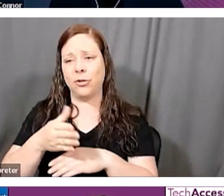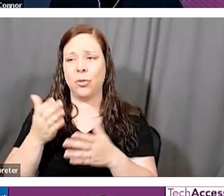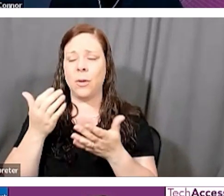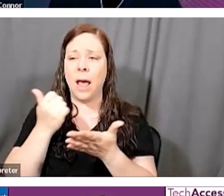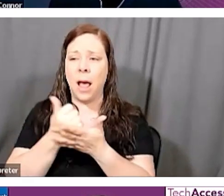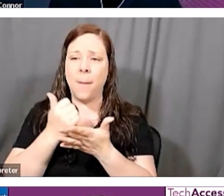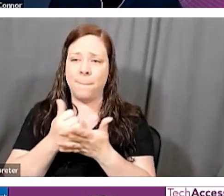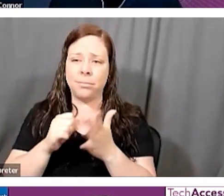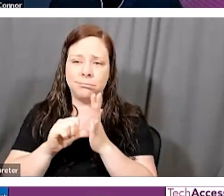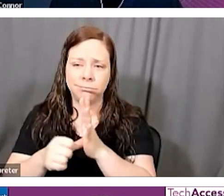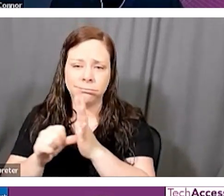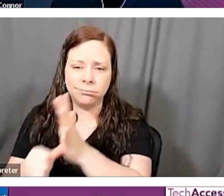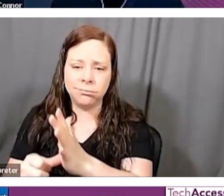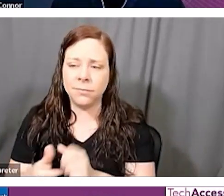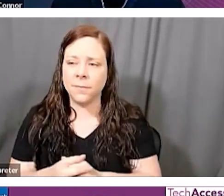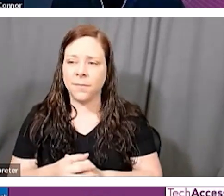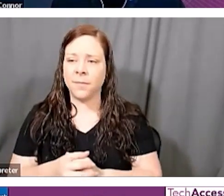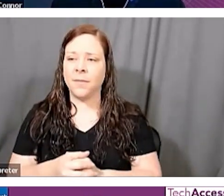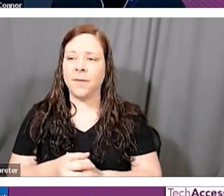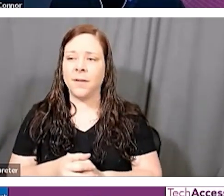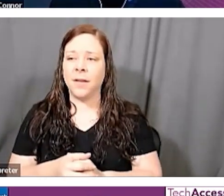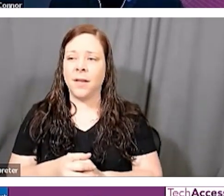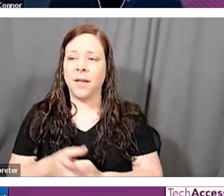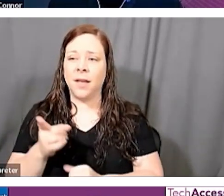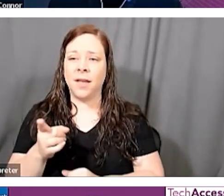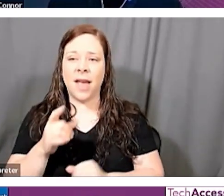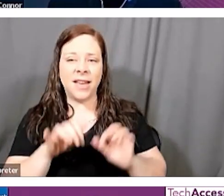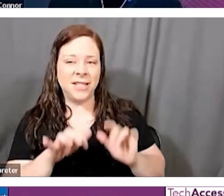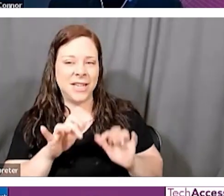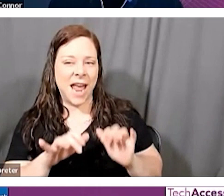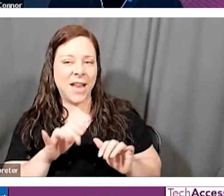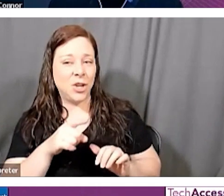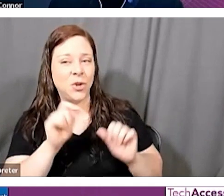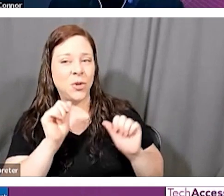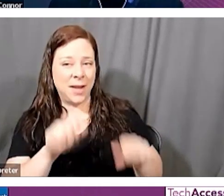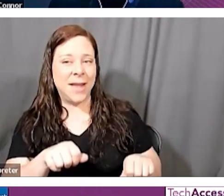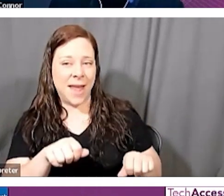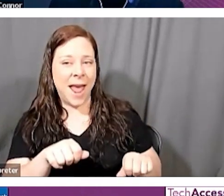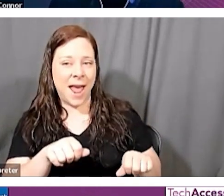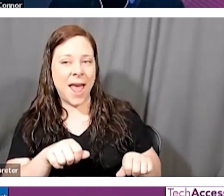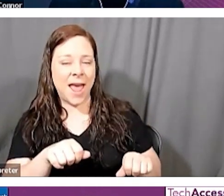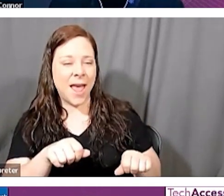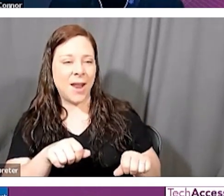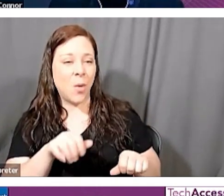Yep. I put in the chat that you're welcome to watch it that repeatedly, but the dad jokes are gonna get really boring and you don't wanna remember those.